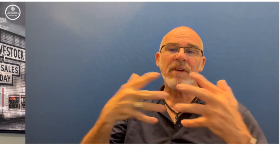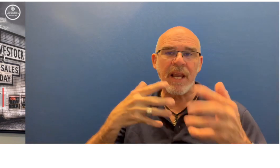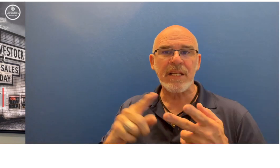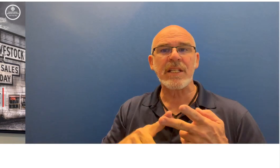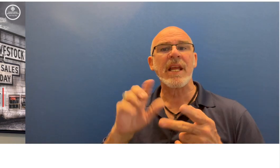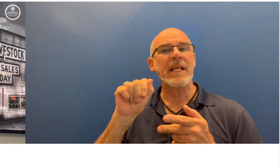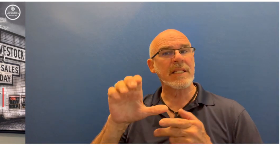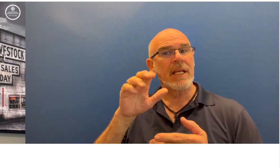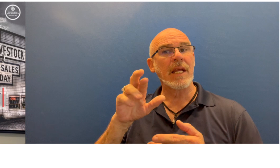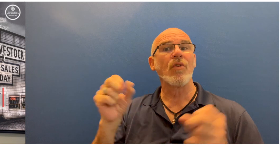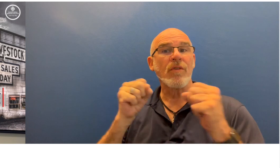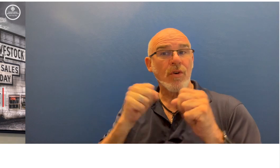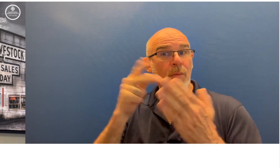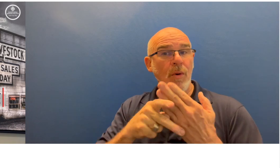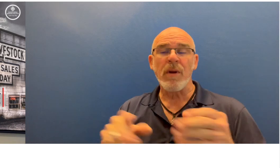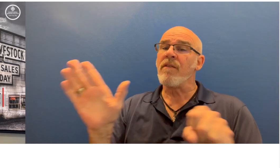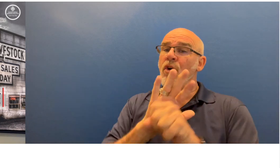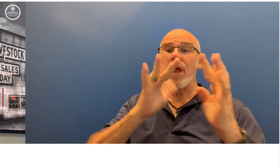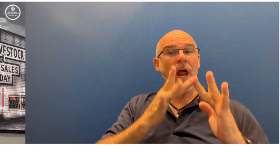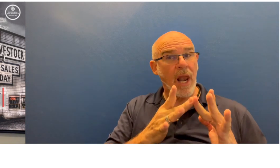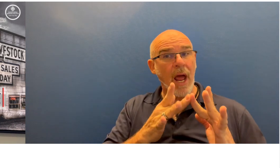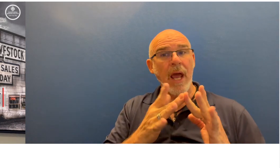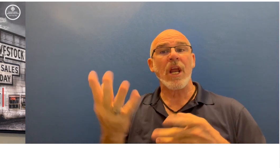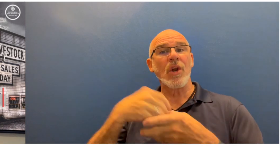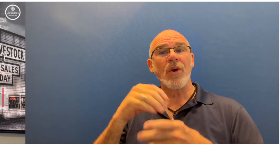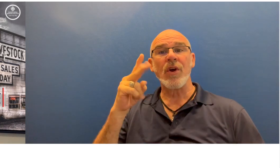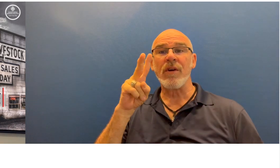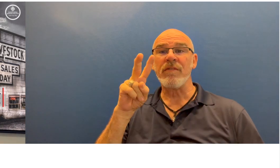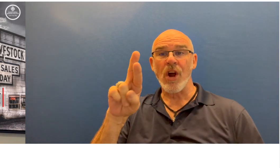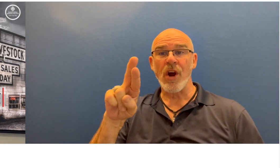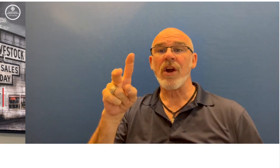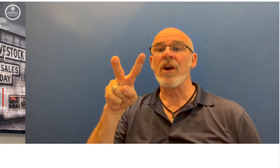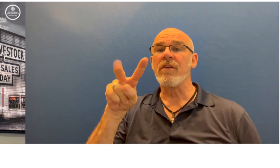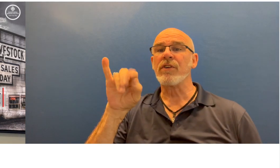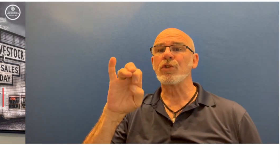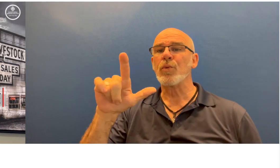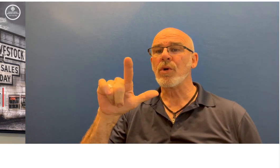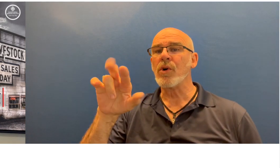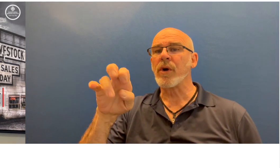And part of that's gonna be like fully online, virtual reality, learning in virtual reality. And it's gonna be throughout the region.